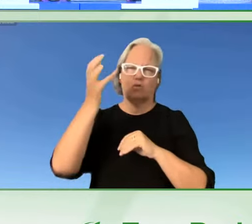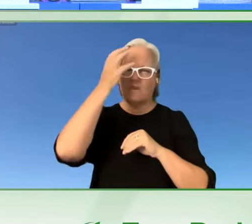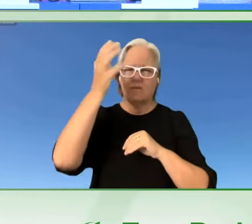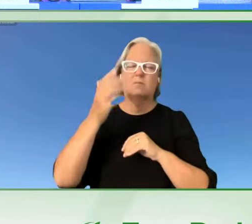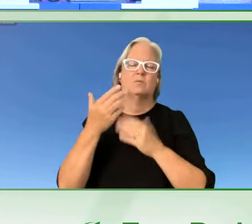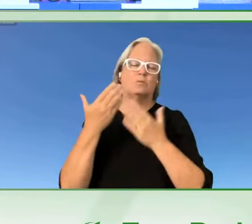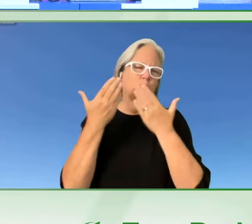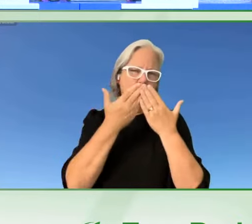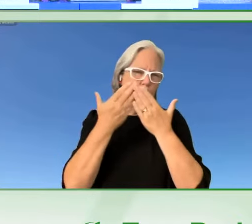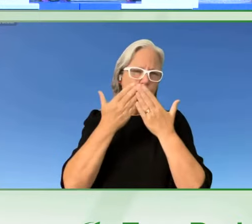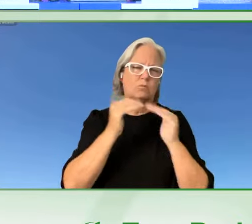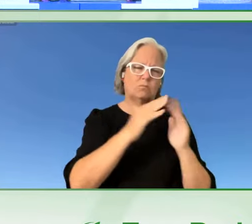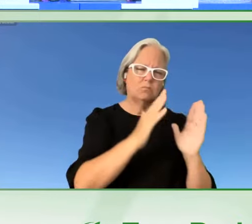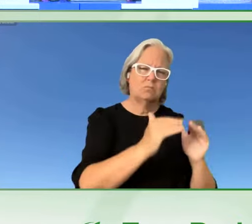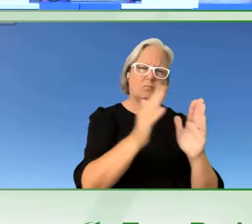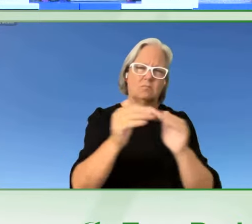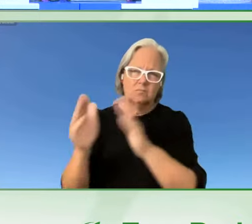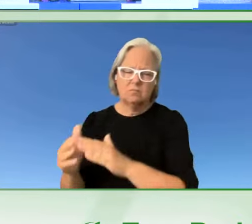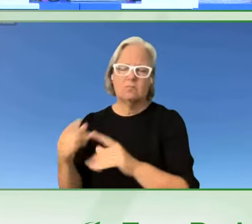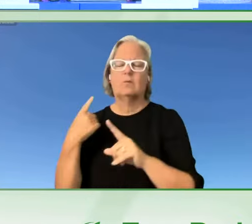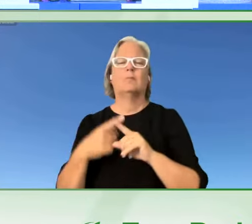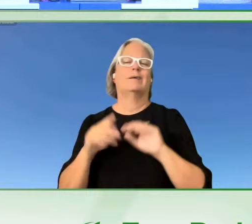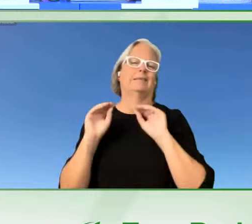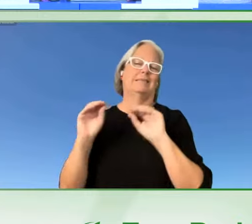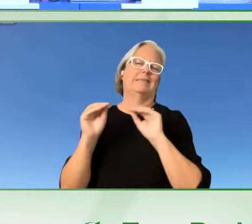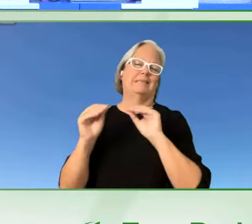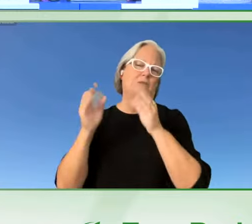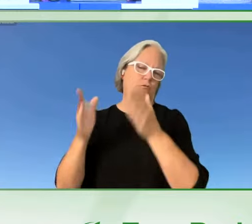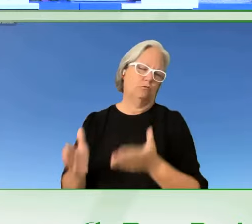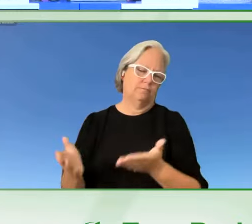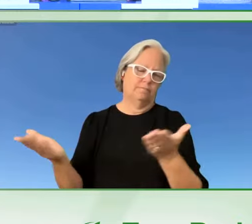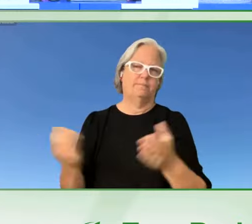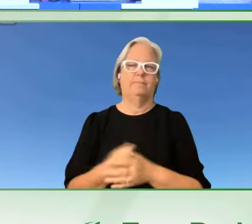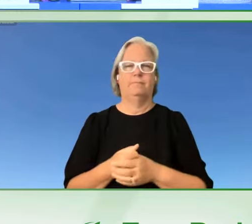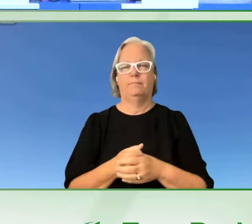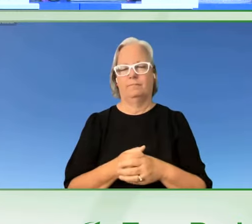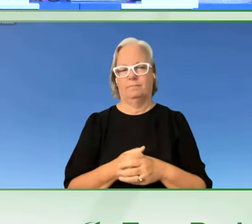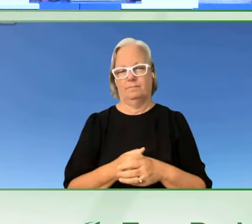black suit, I have brown short hair.